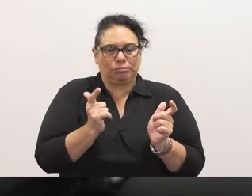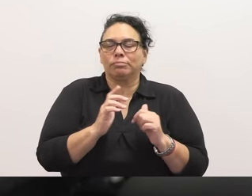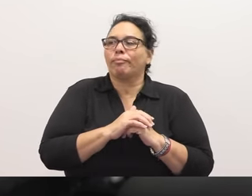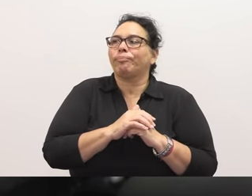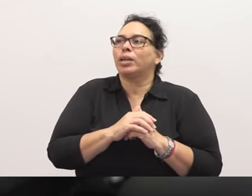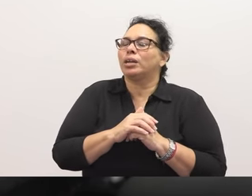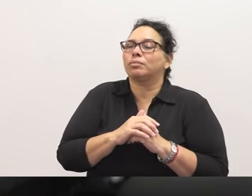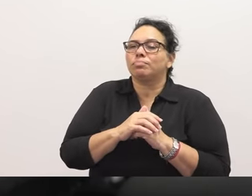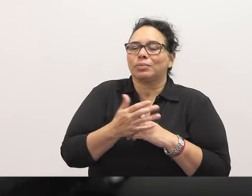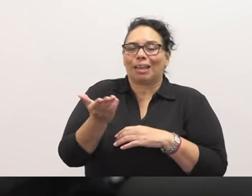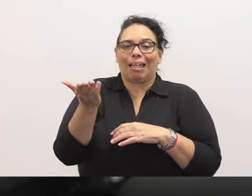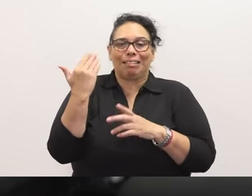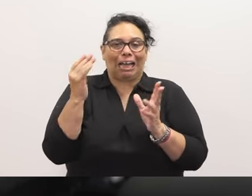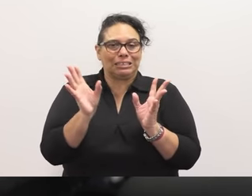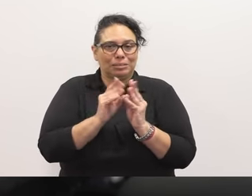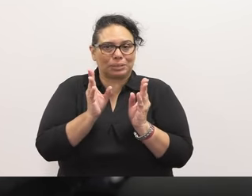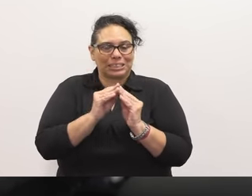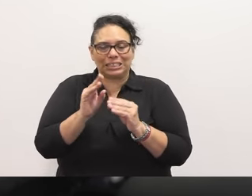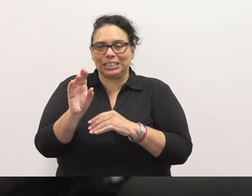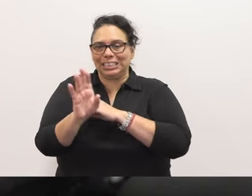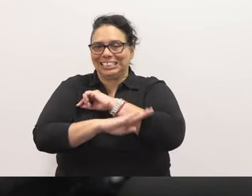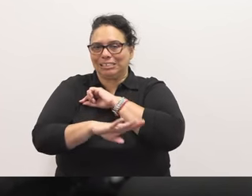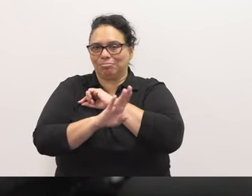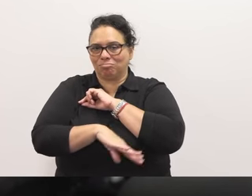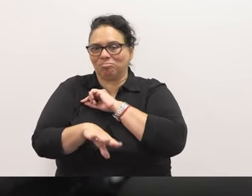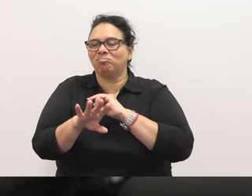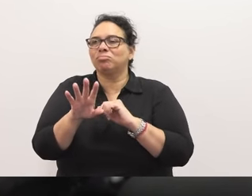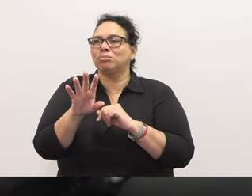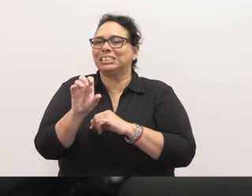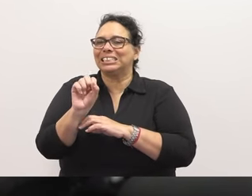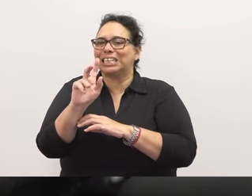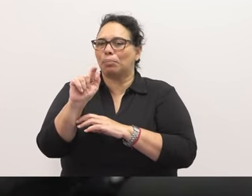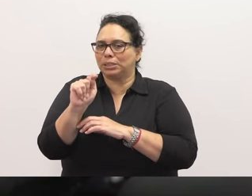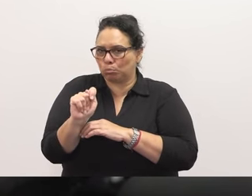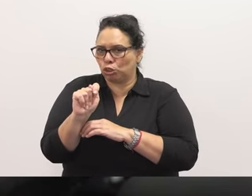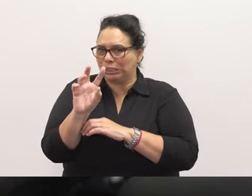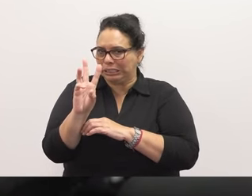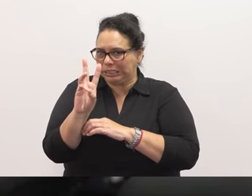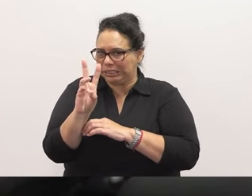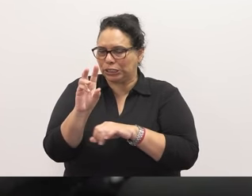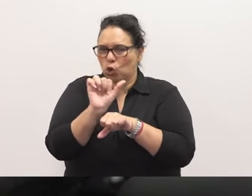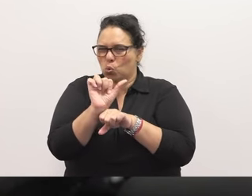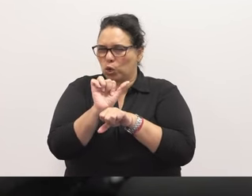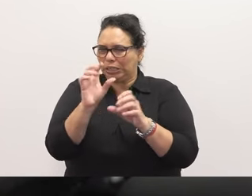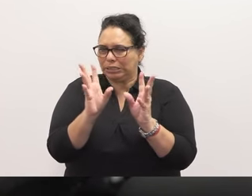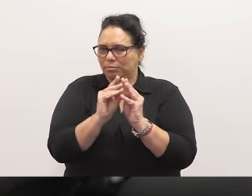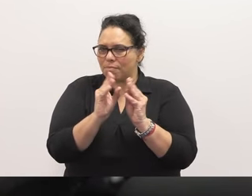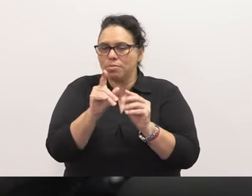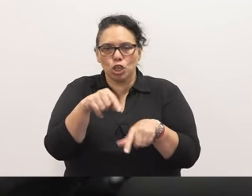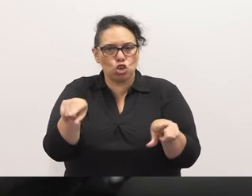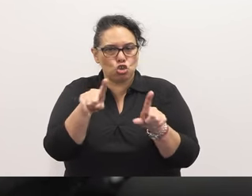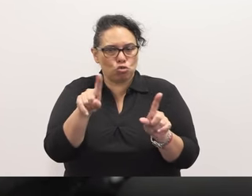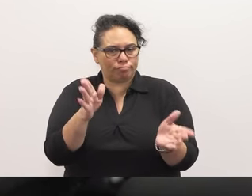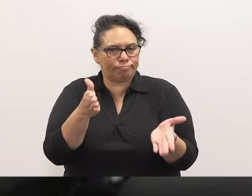In our last meeting on September 6th in the working session, you all presented goals that you had thought about